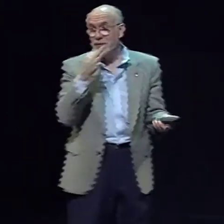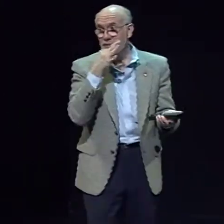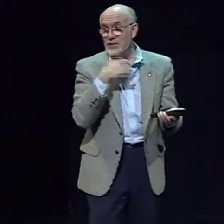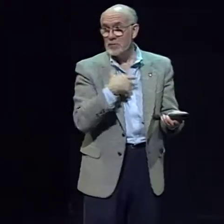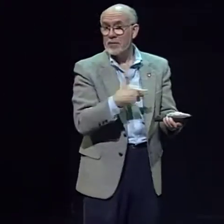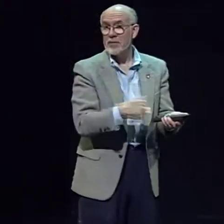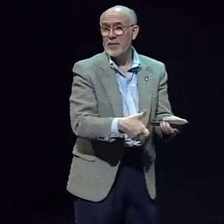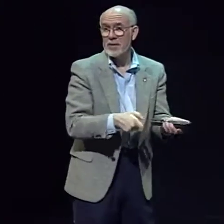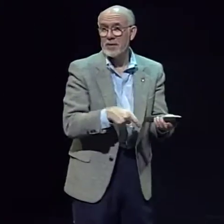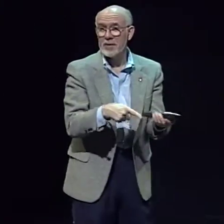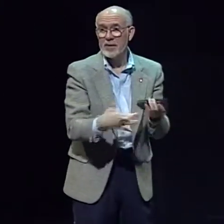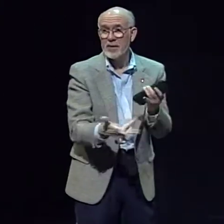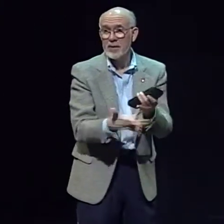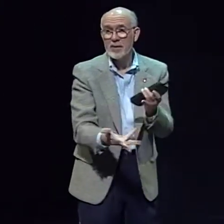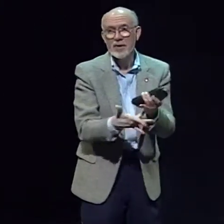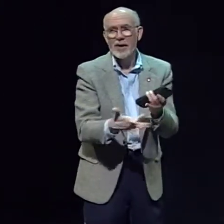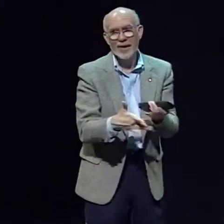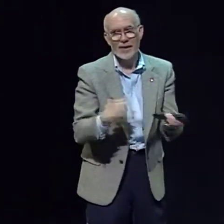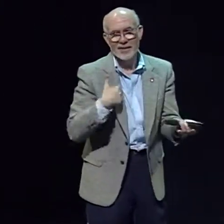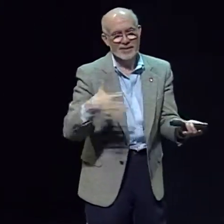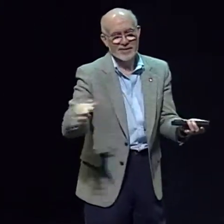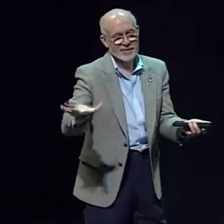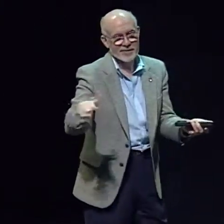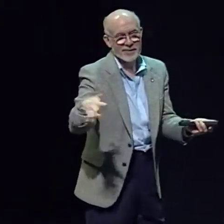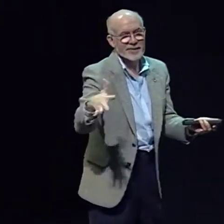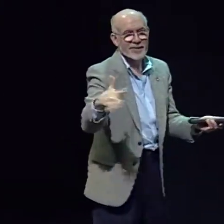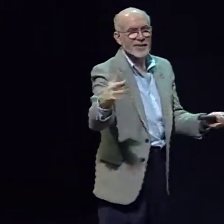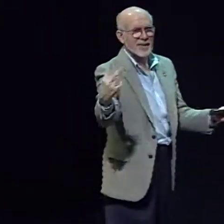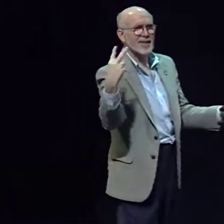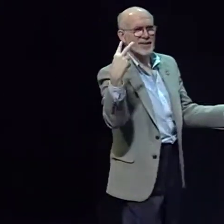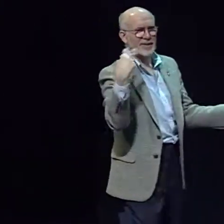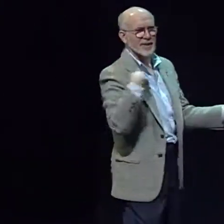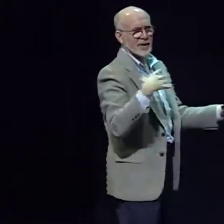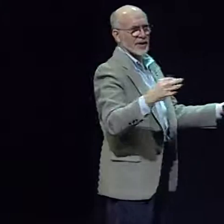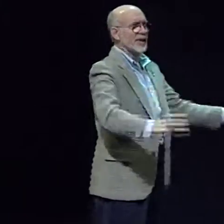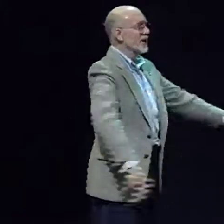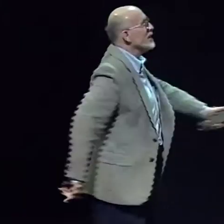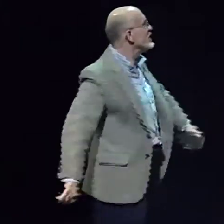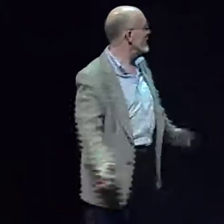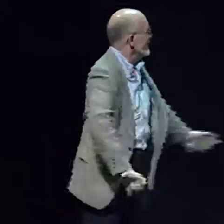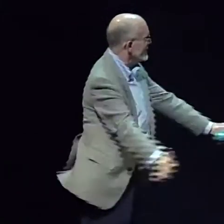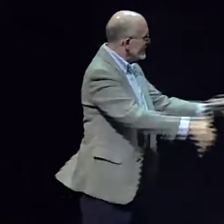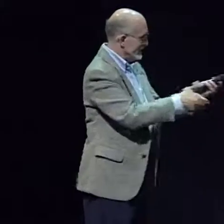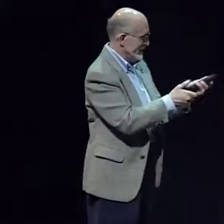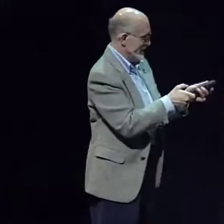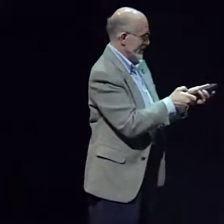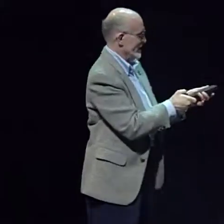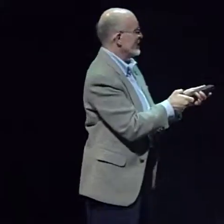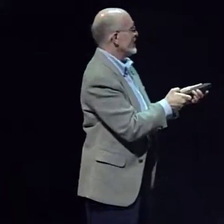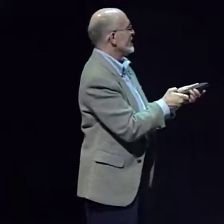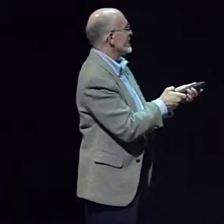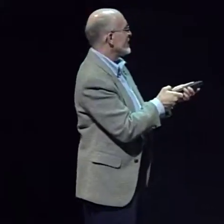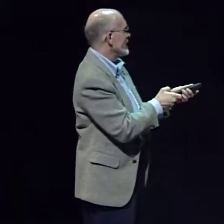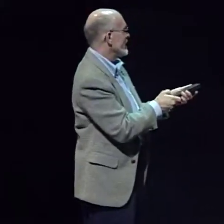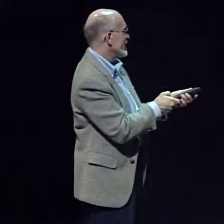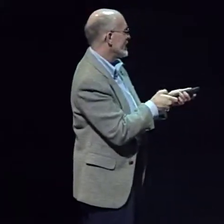LET ME TELL YOU, I AM A PROFESSOR, BUT I AM NOT A TECHNICIAN. SO LET'S HOPE THIS WORKS. WATCH ME.